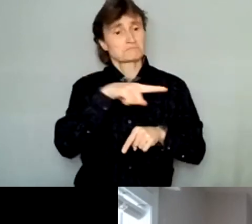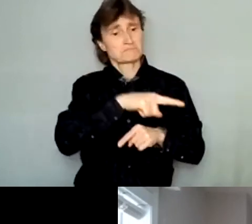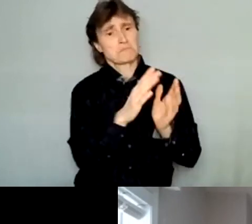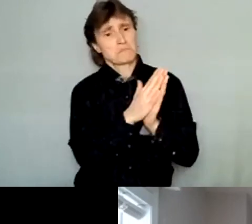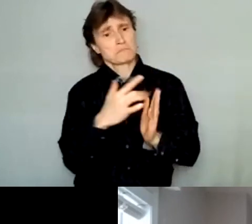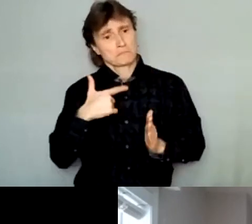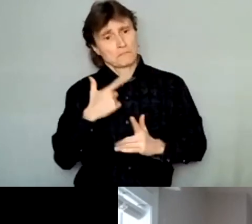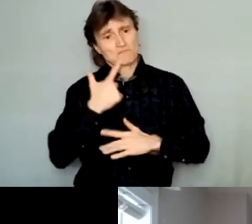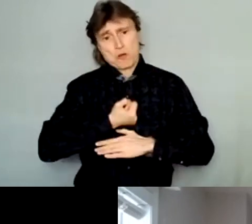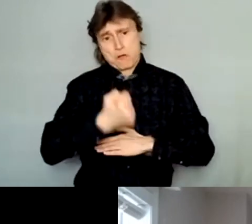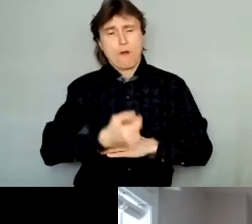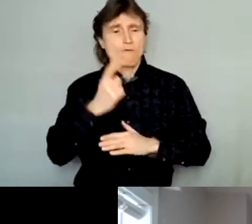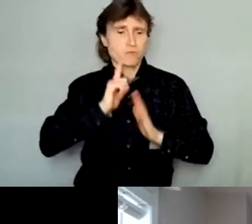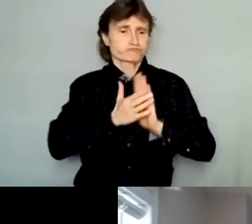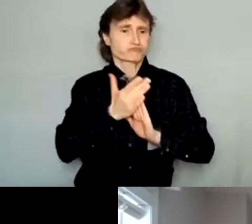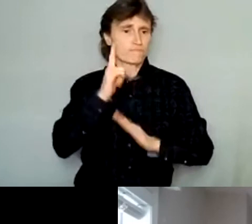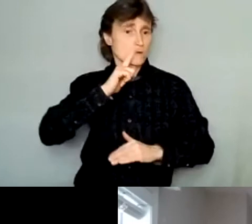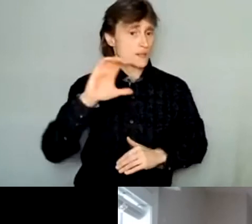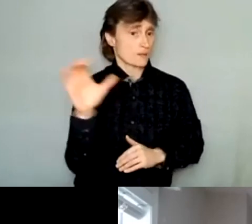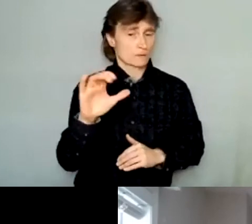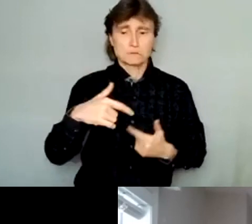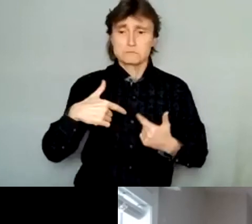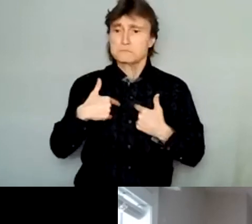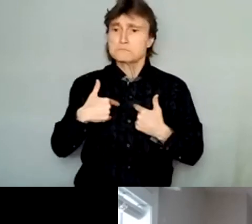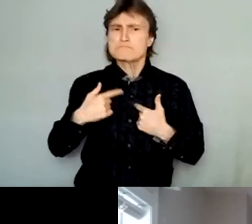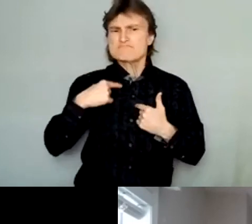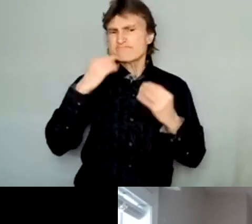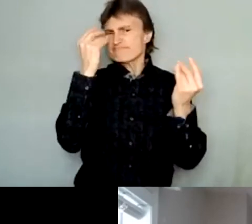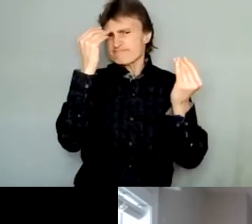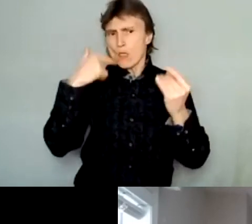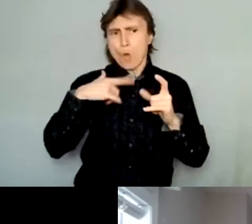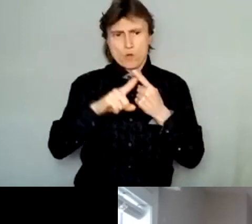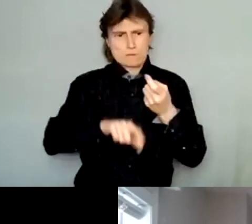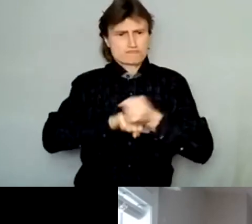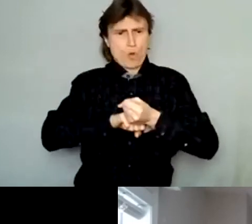and shape a vision that I think meets the needs of artists in Calgary, acknowledges